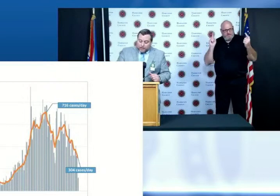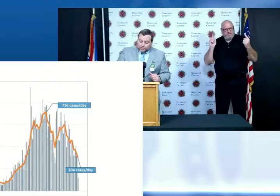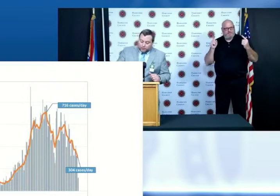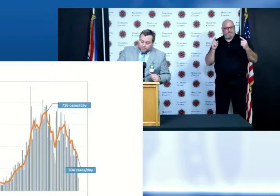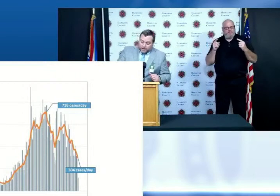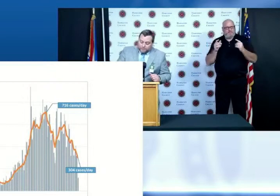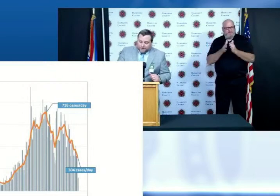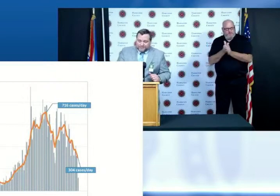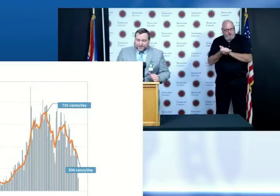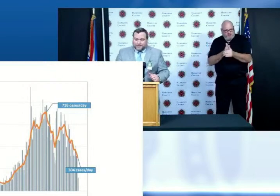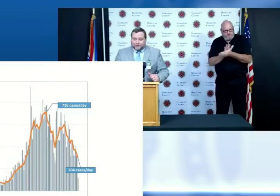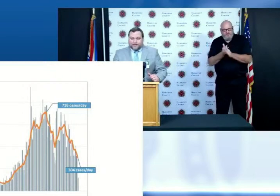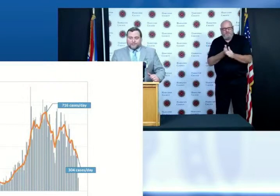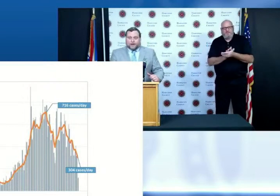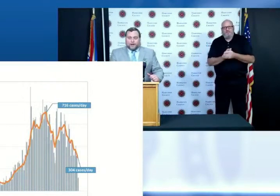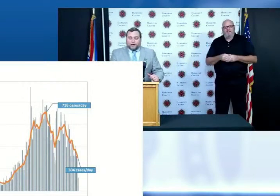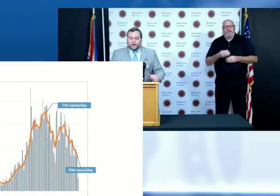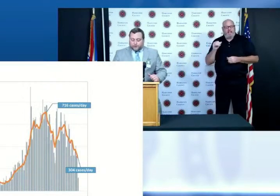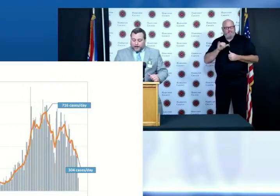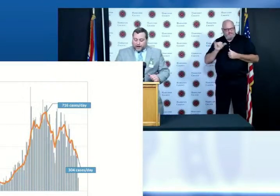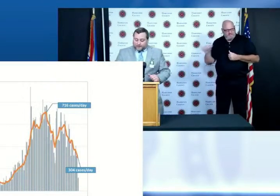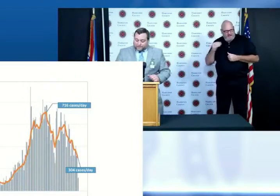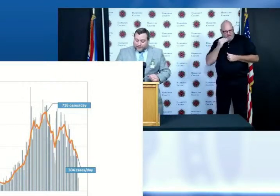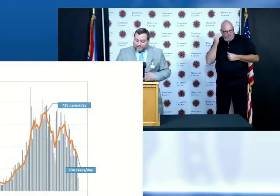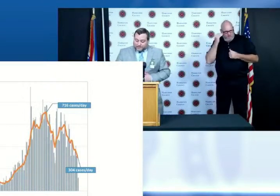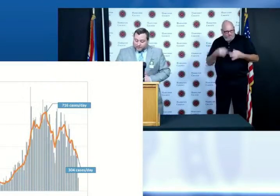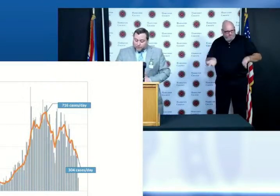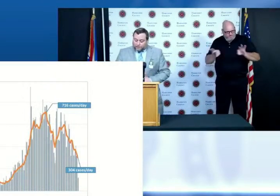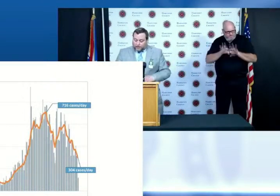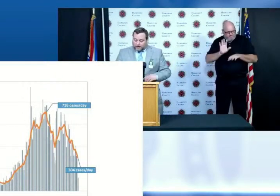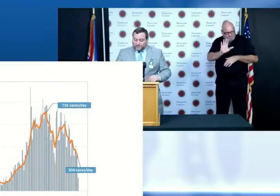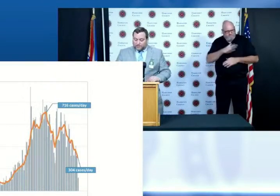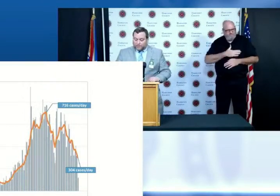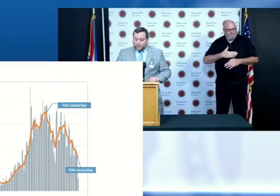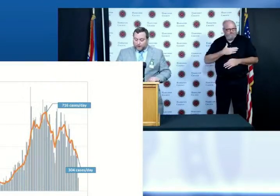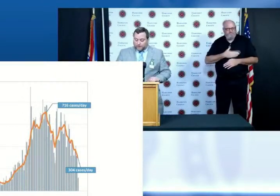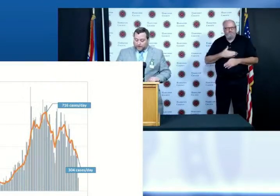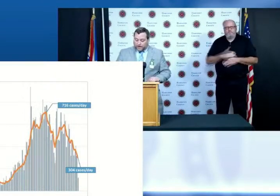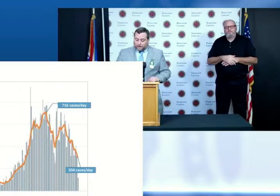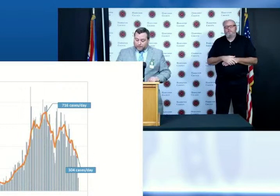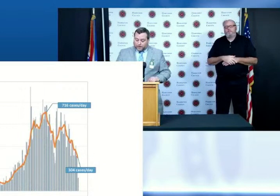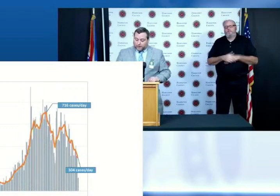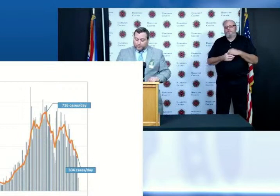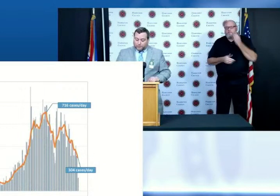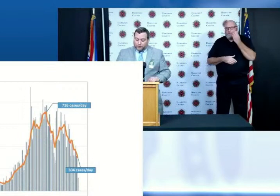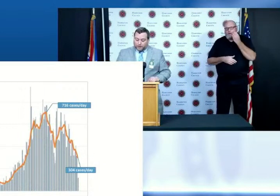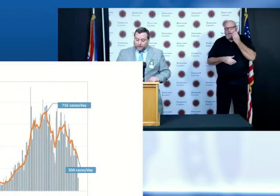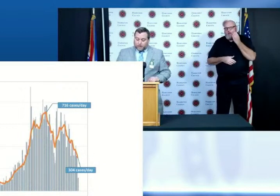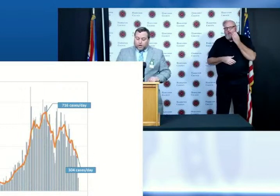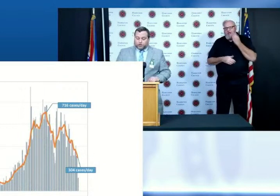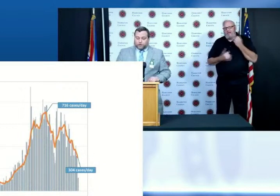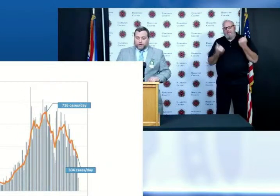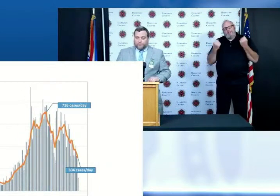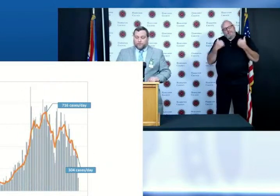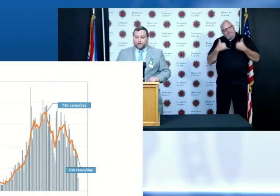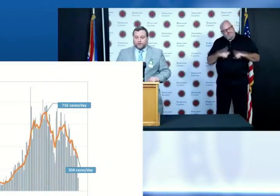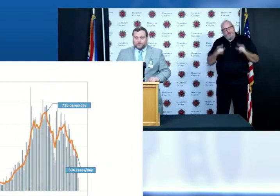there remain about 7,800 active cases of Covid still within our community so even though things